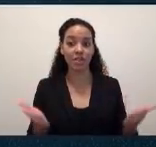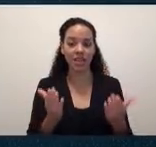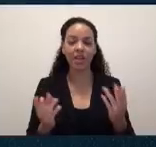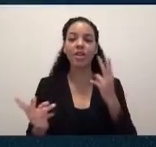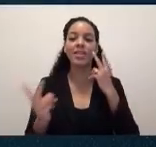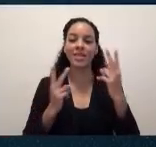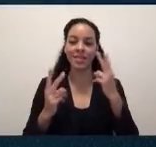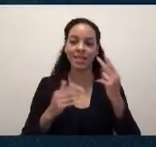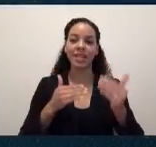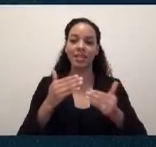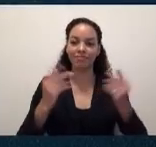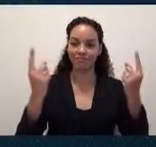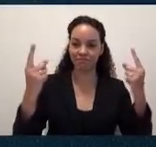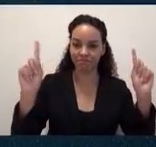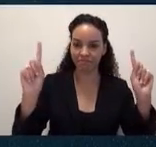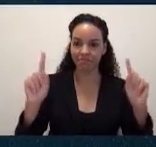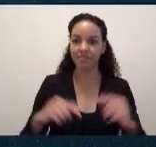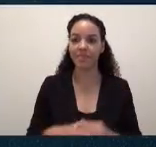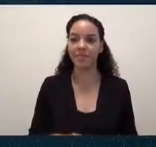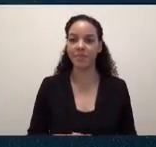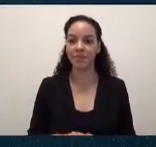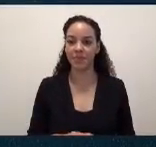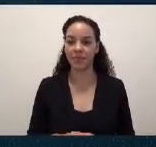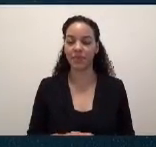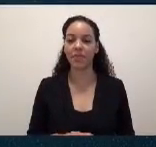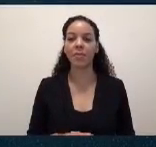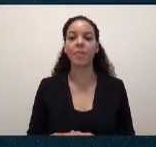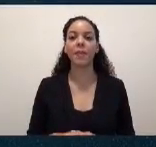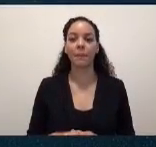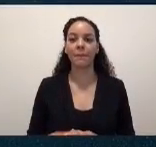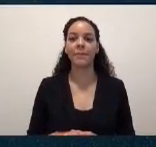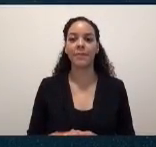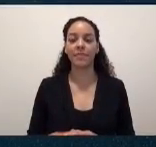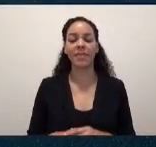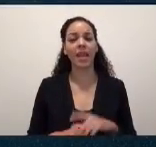And I can't stress enough that this issue of care